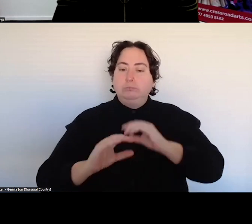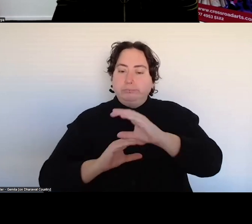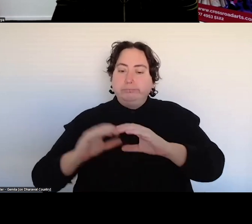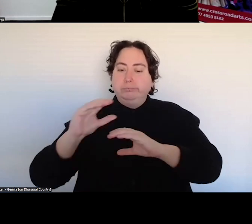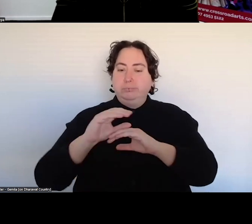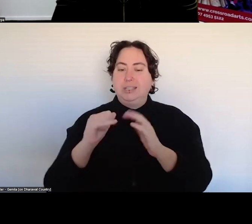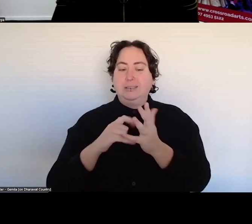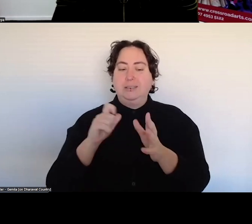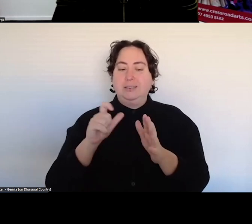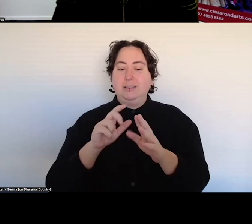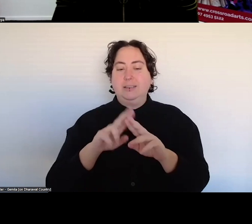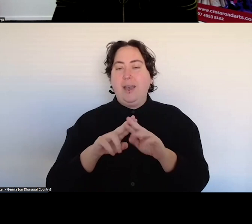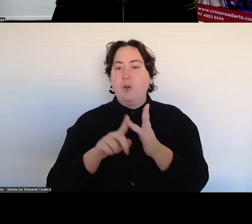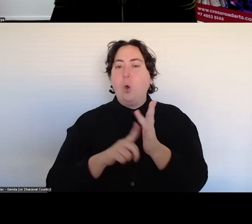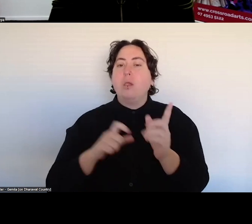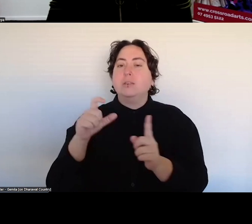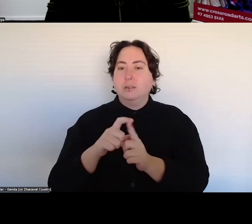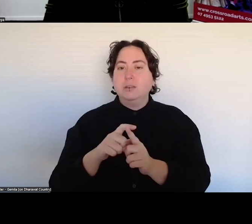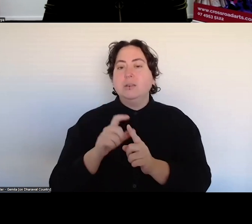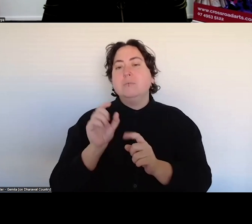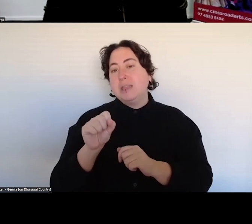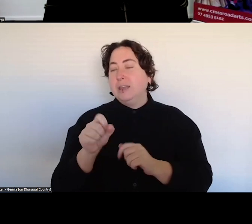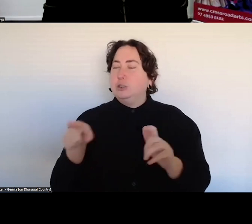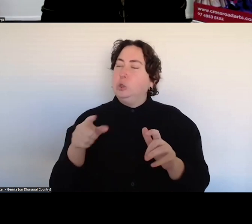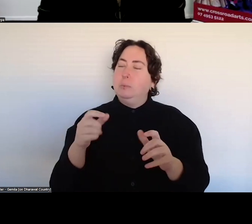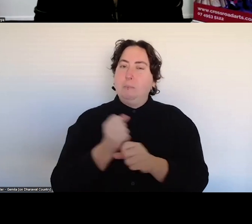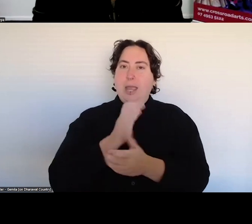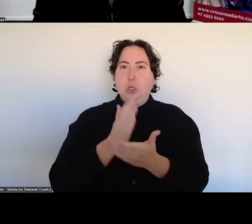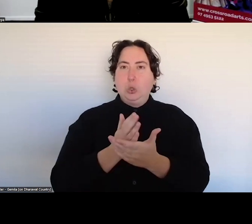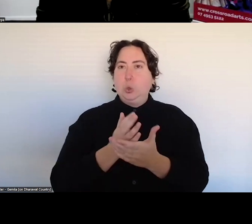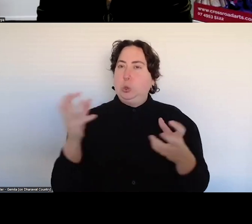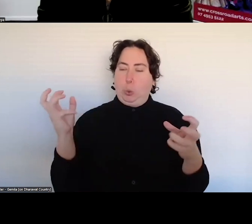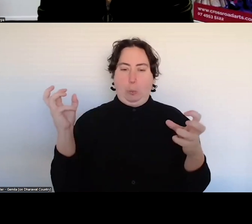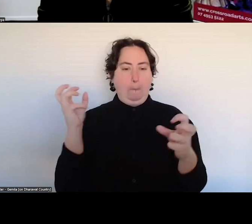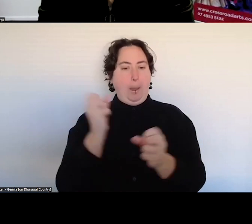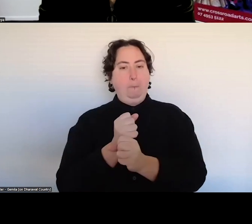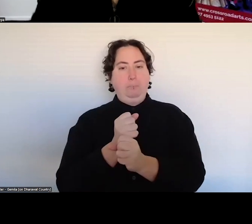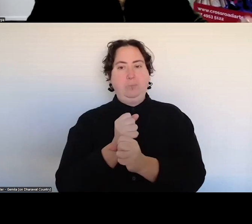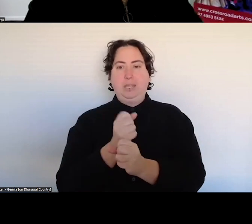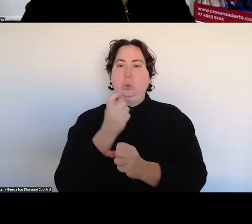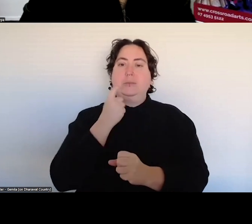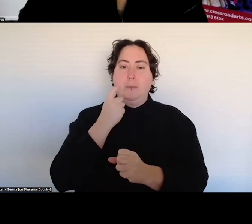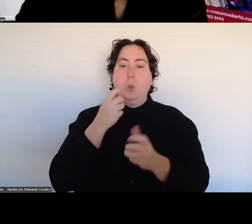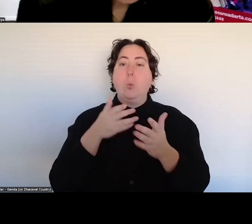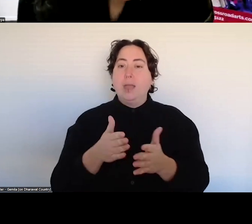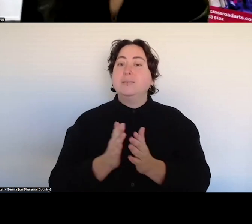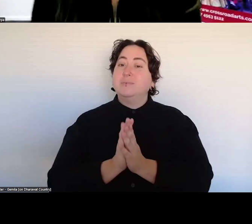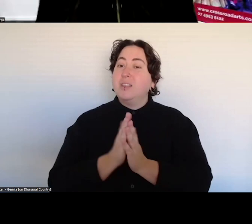That is terrific. And also sharing the way those messages were conveyed. Autumn,